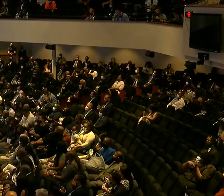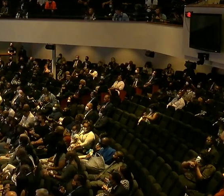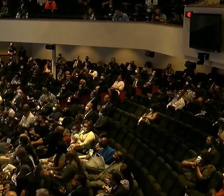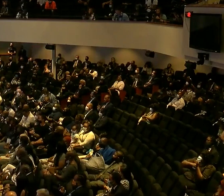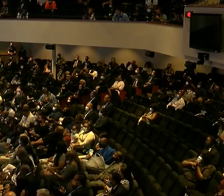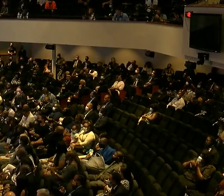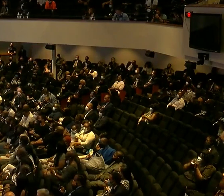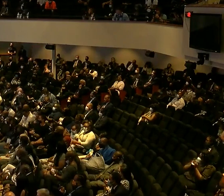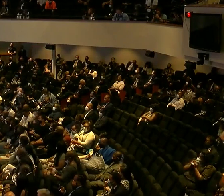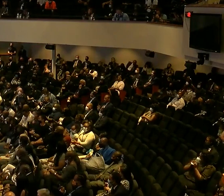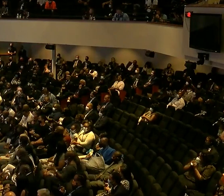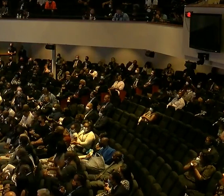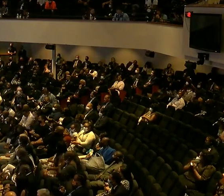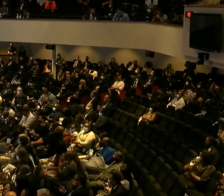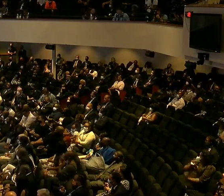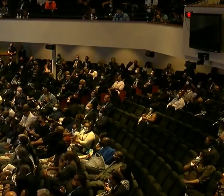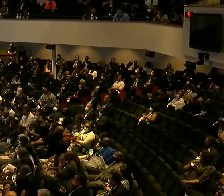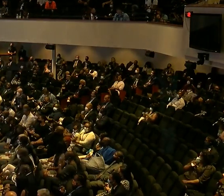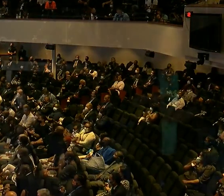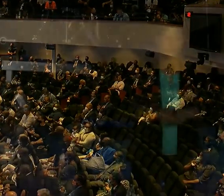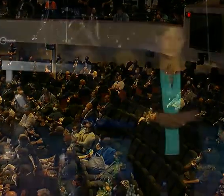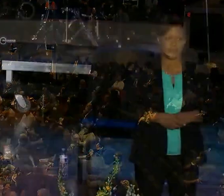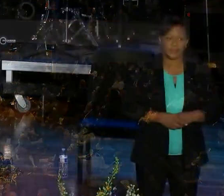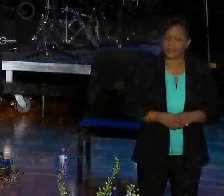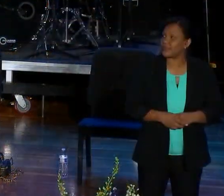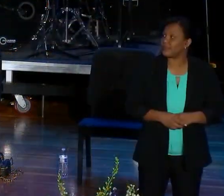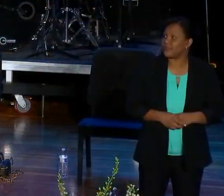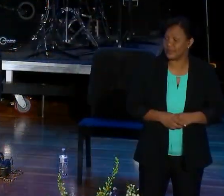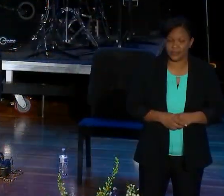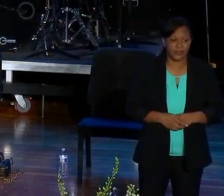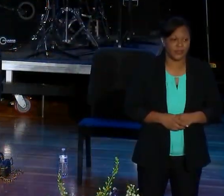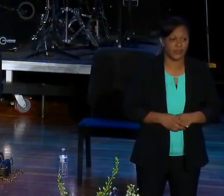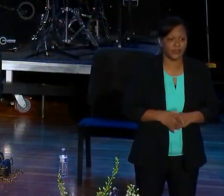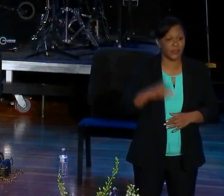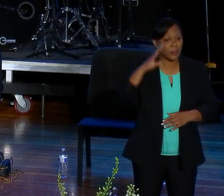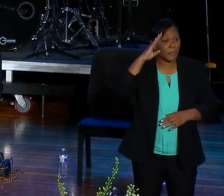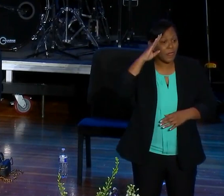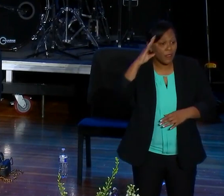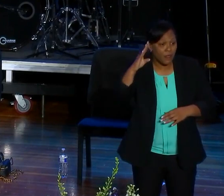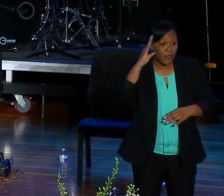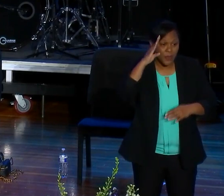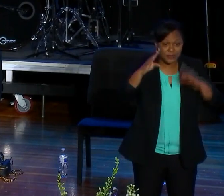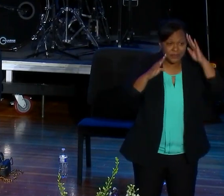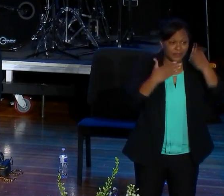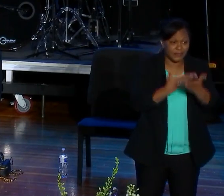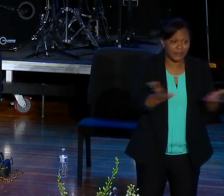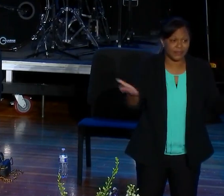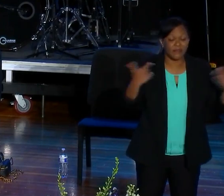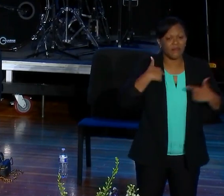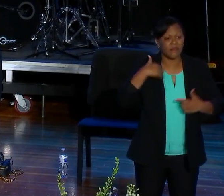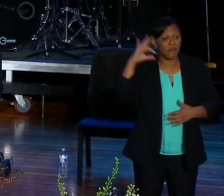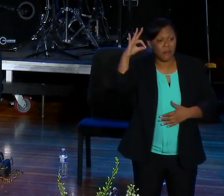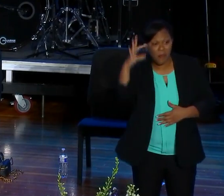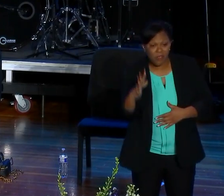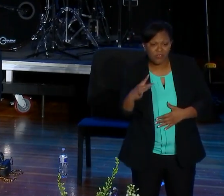UNIVERSITY, AND A SOLO BY MRS. TAWANA PORTER.